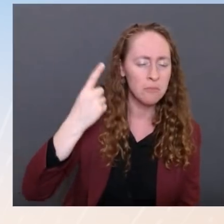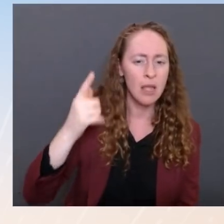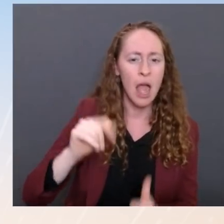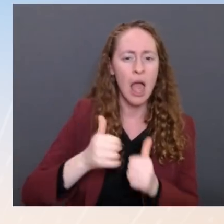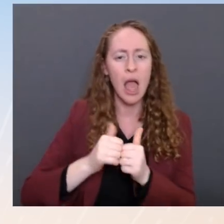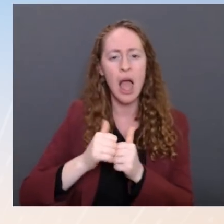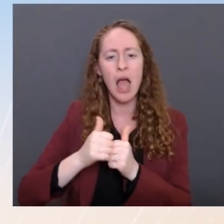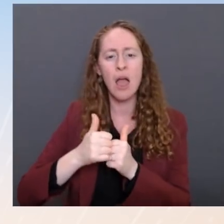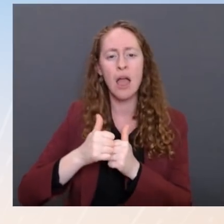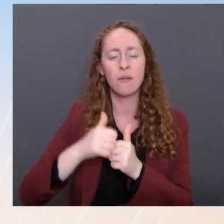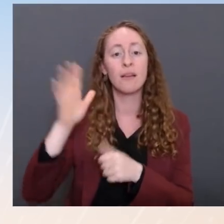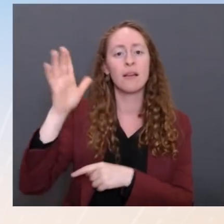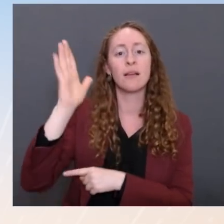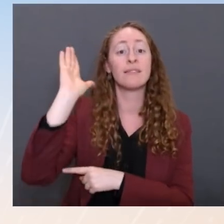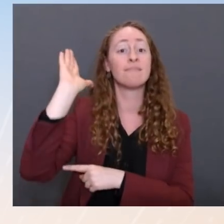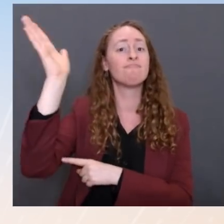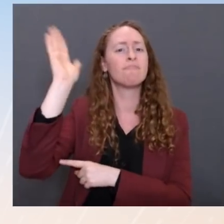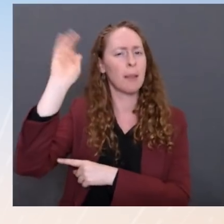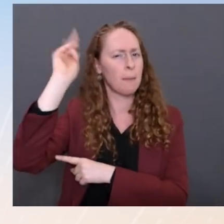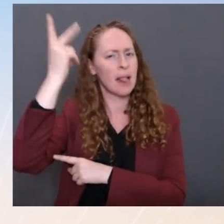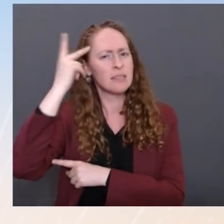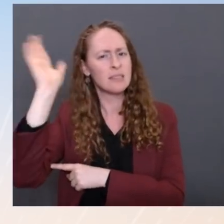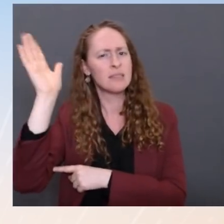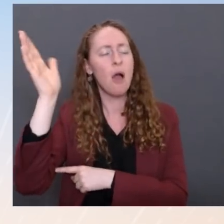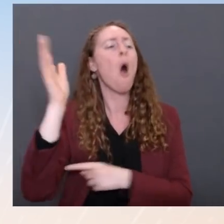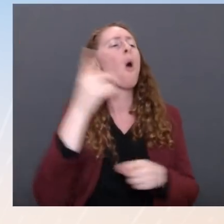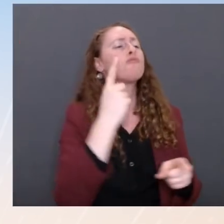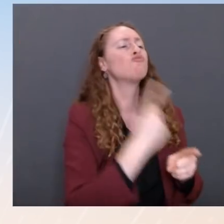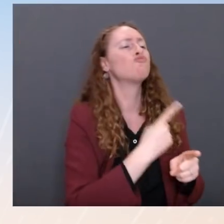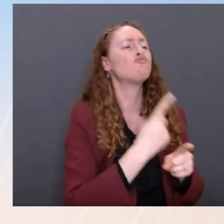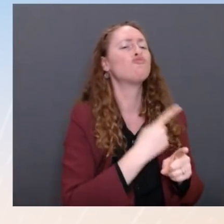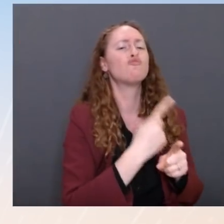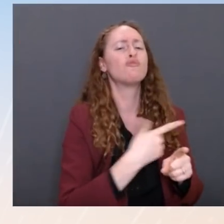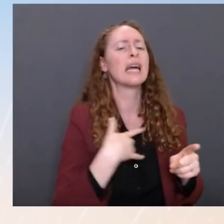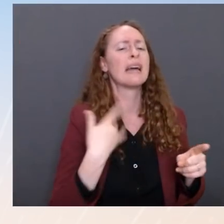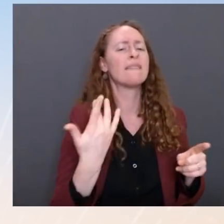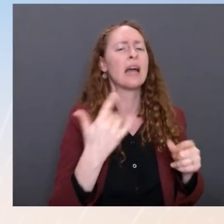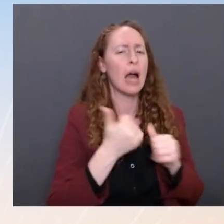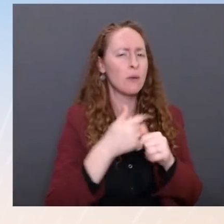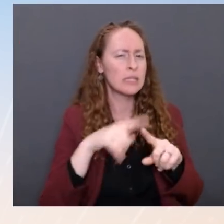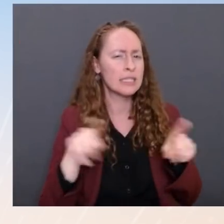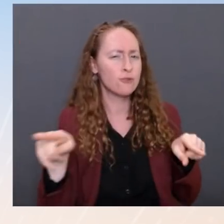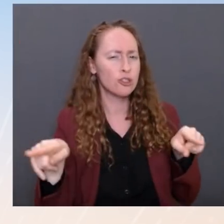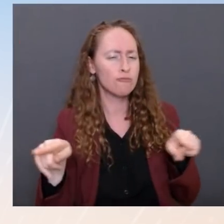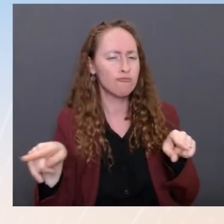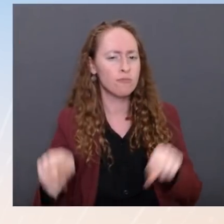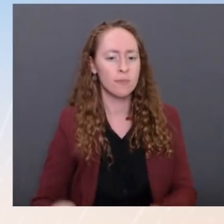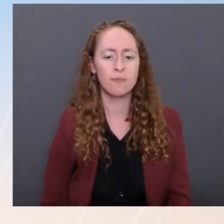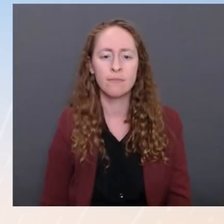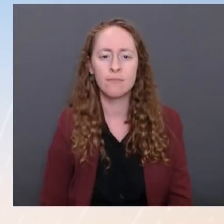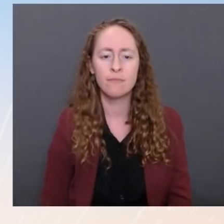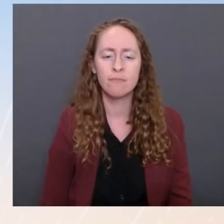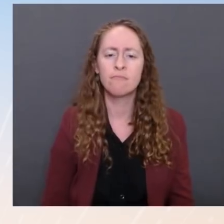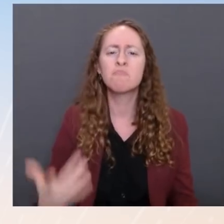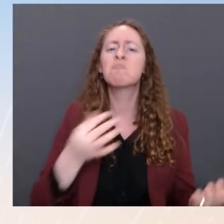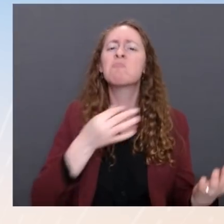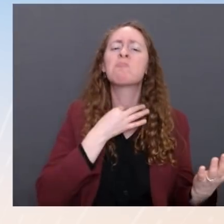in what the President is doing or how he spends his time? The Press: In terms of the appropriateness of making explicitly political or campaign-focused messages